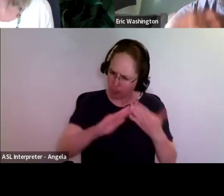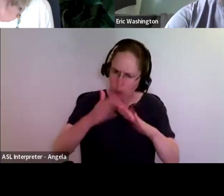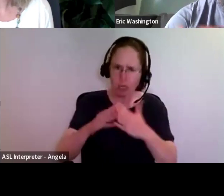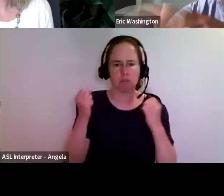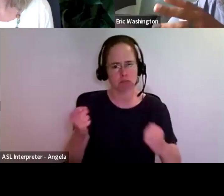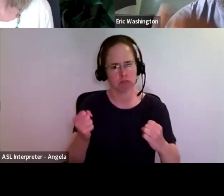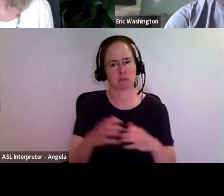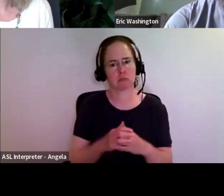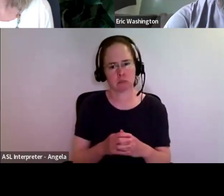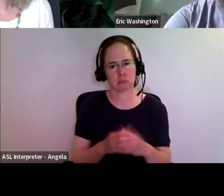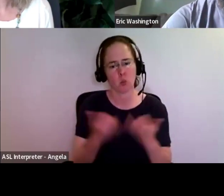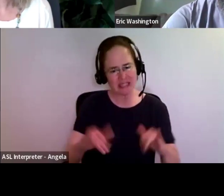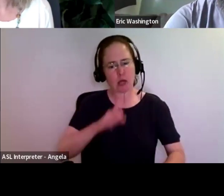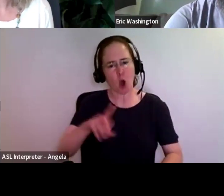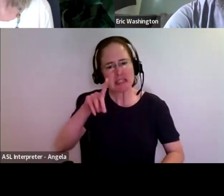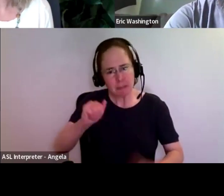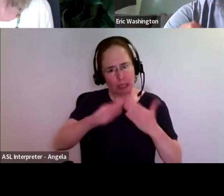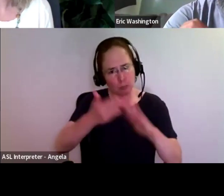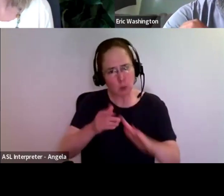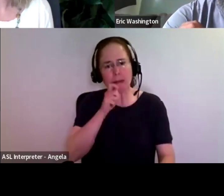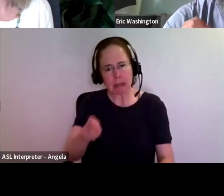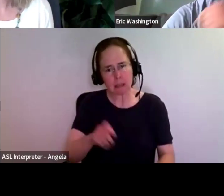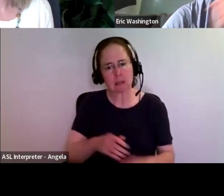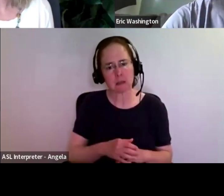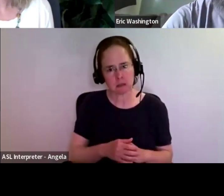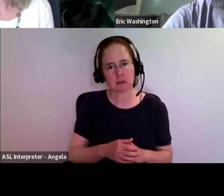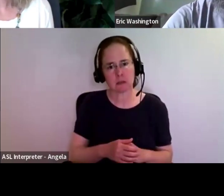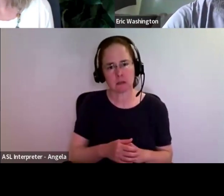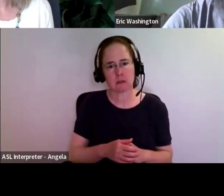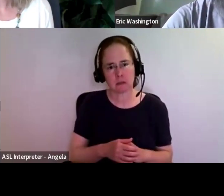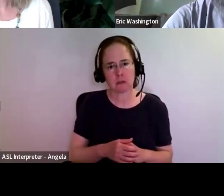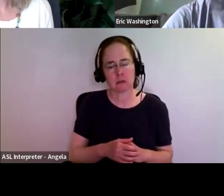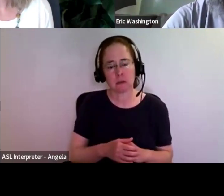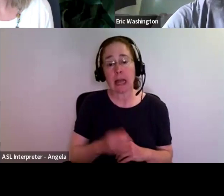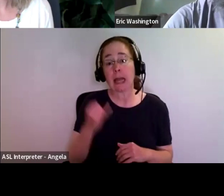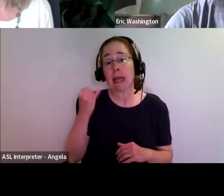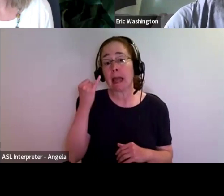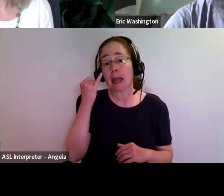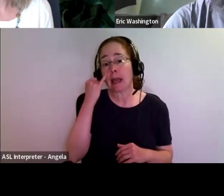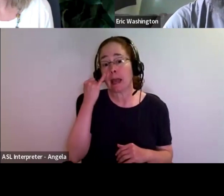disabilities community, you know. And I think that once you have a place at the table, like me and some of the other